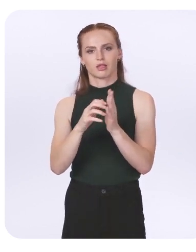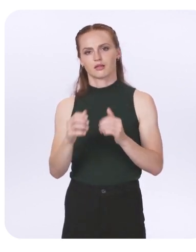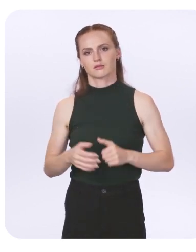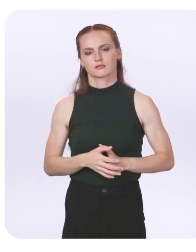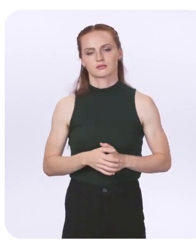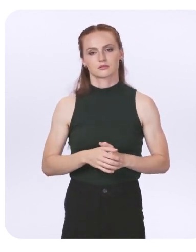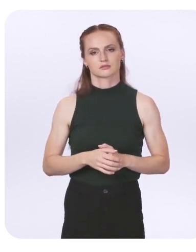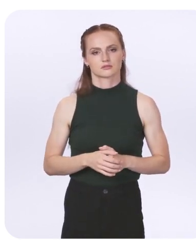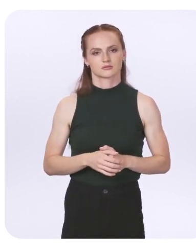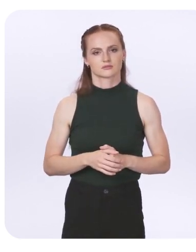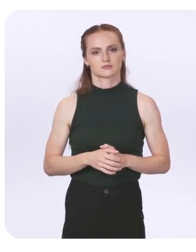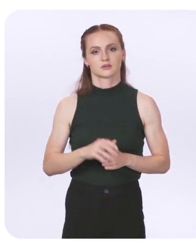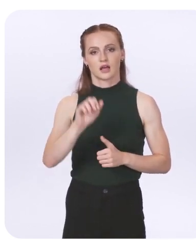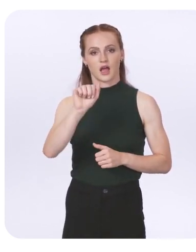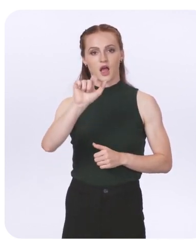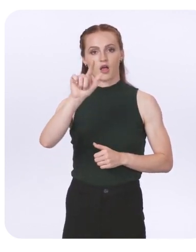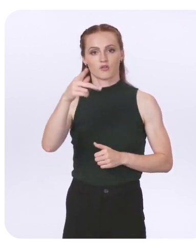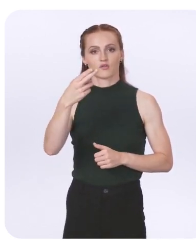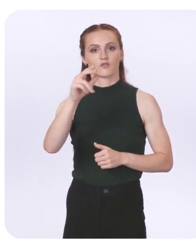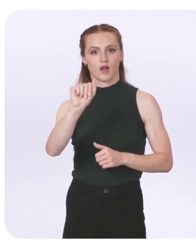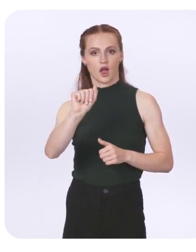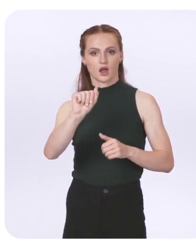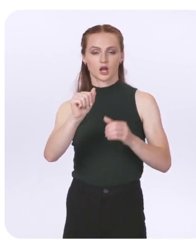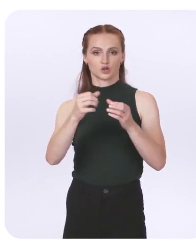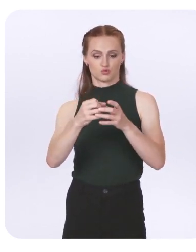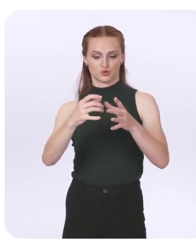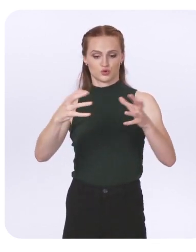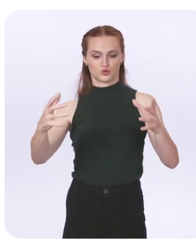As the alpha grew, it also exposed us to hackers.